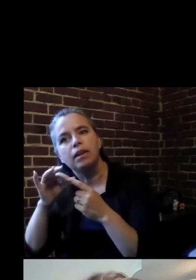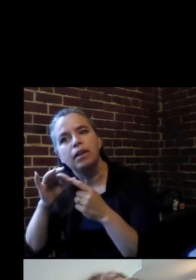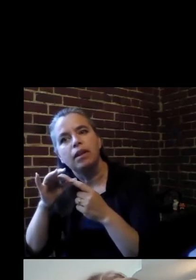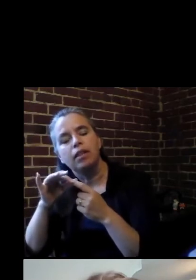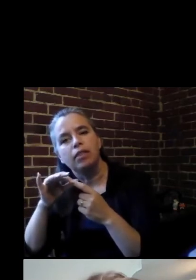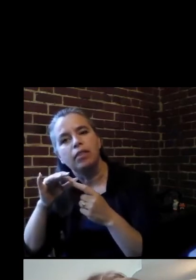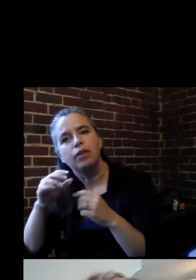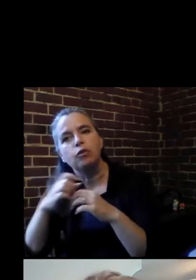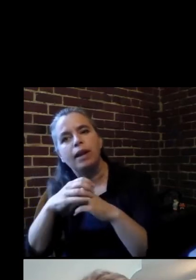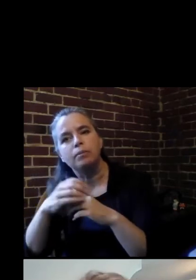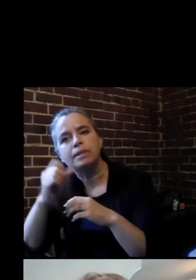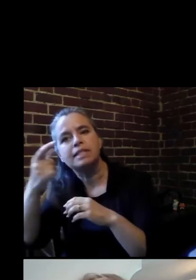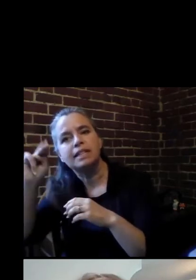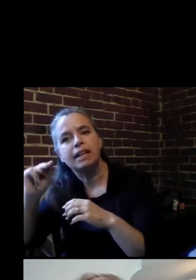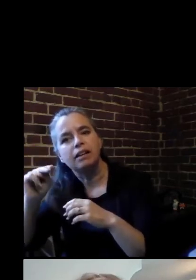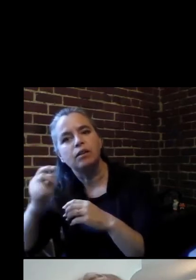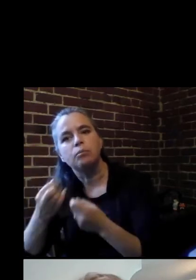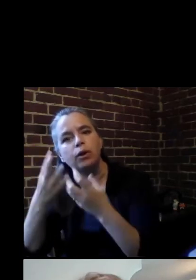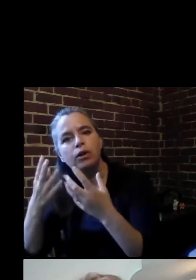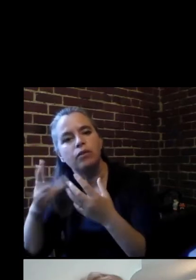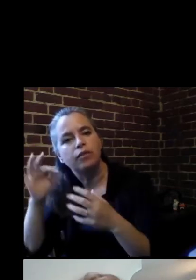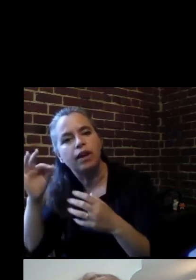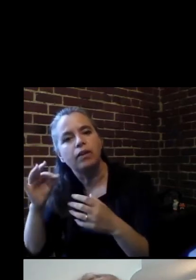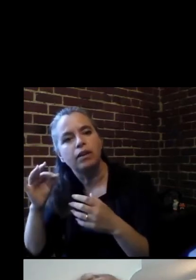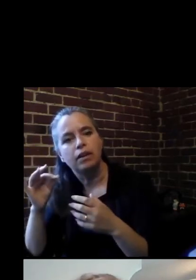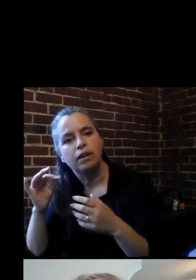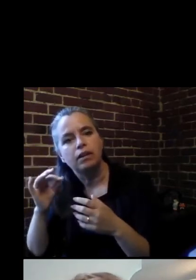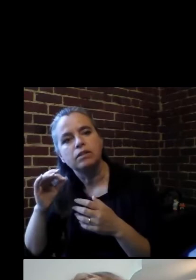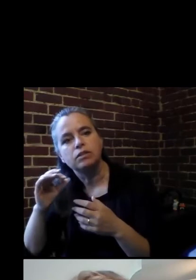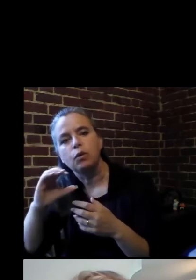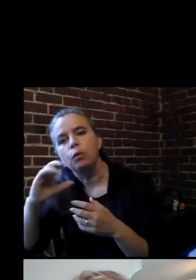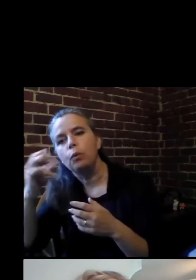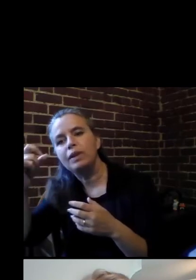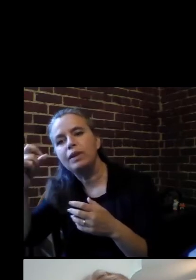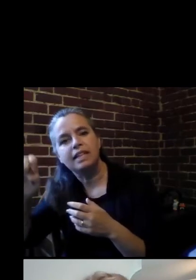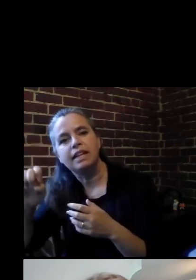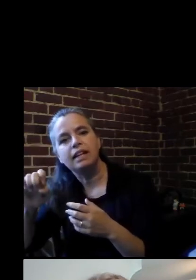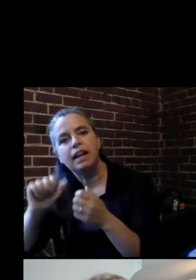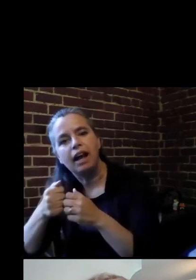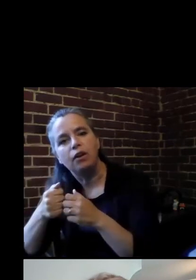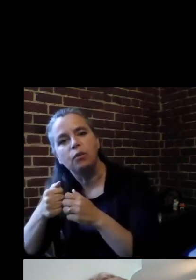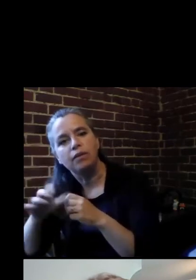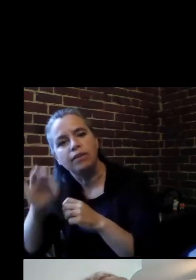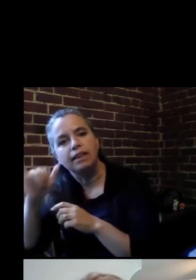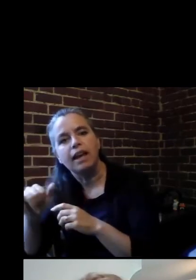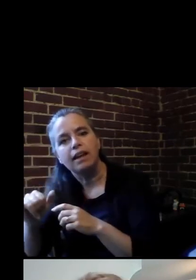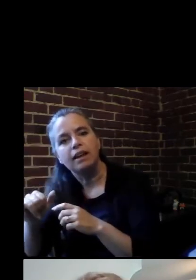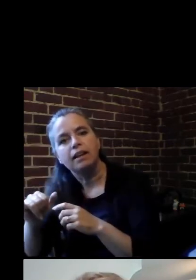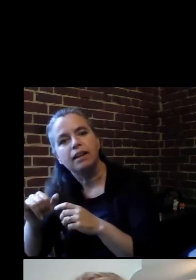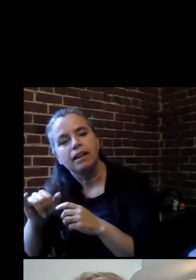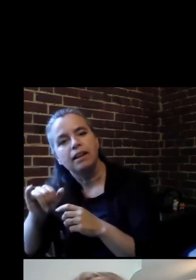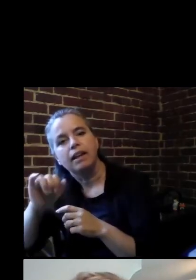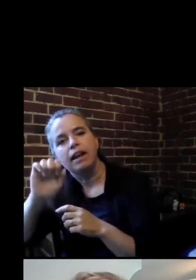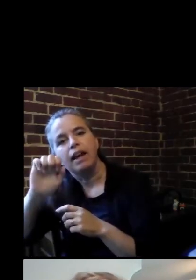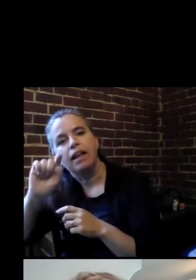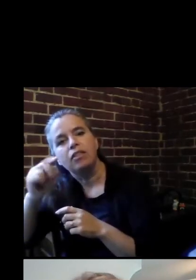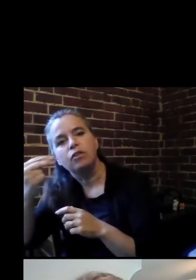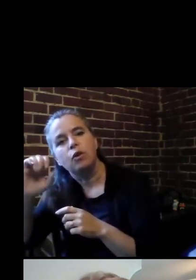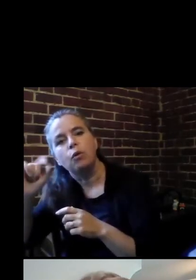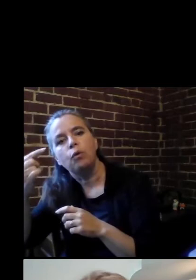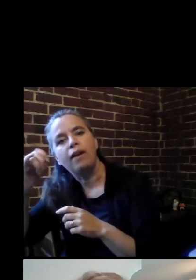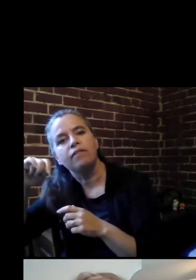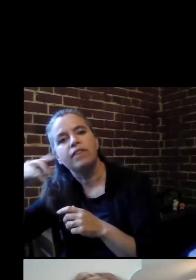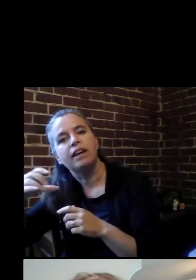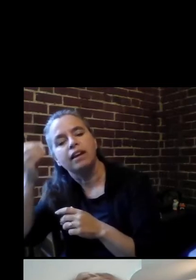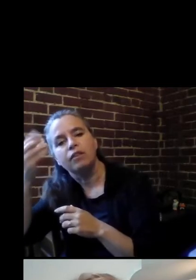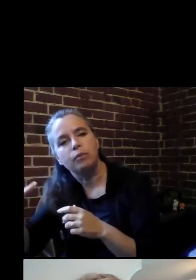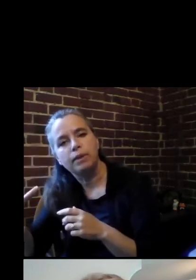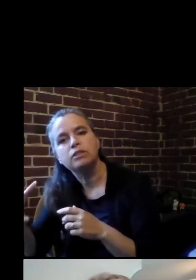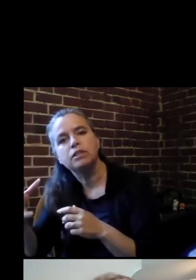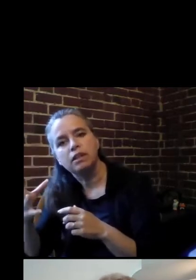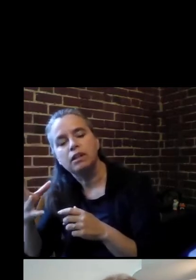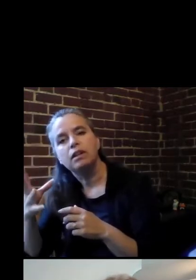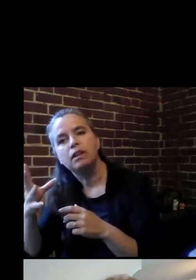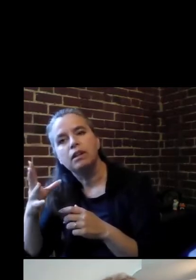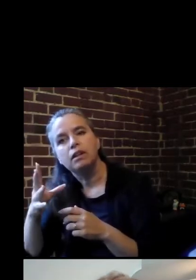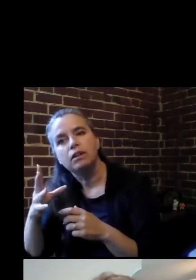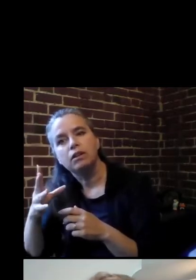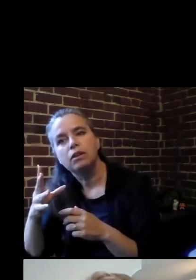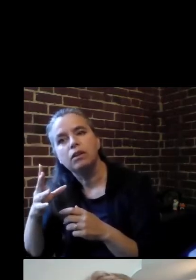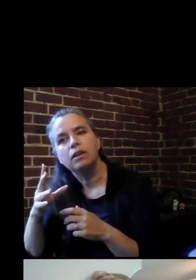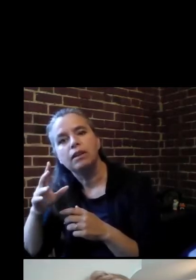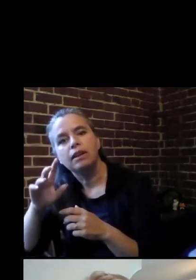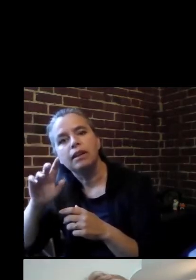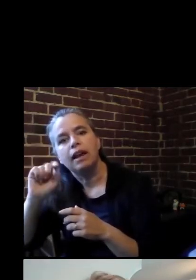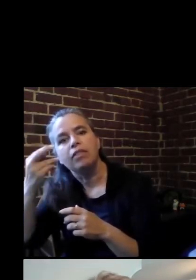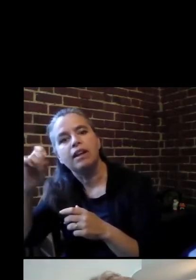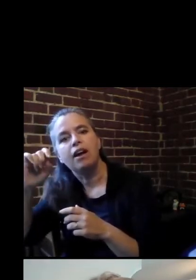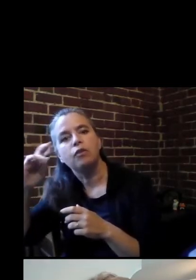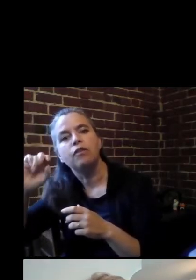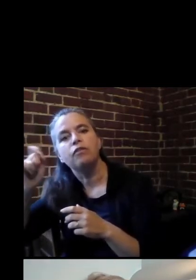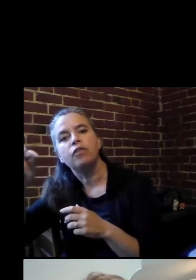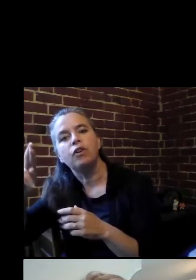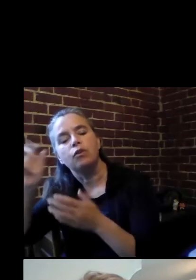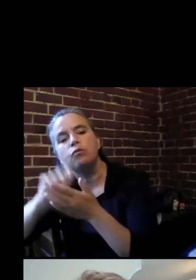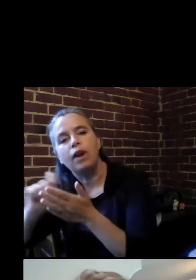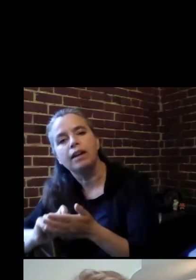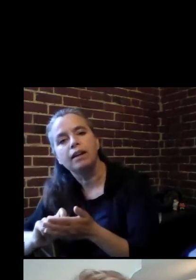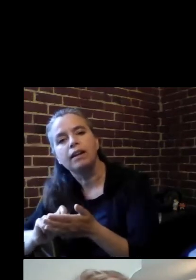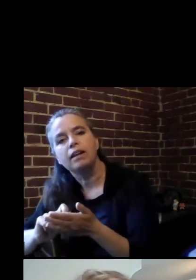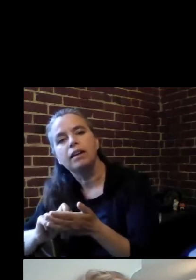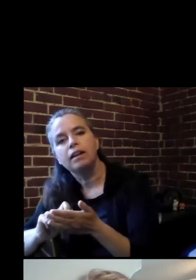So how do we get cuisine? The way that I generally approach it in my research is through ethnographic information. This was stuff that was written down either by ethnographers working often in the early 20th century,